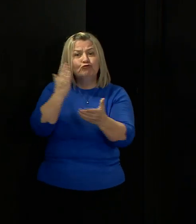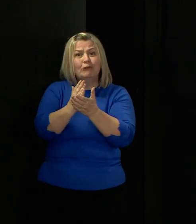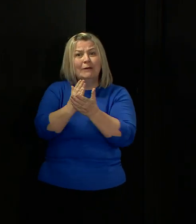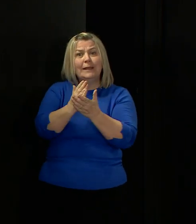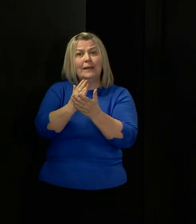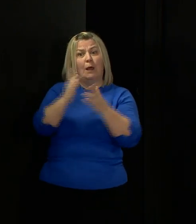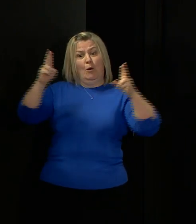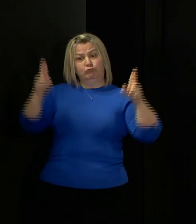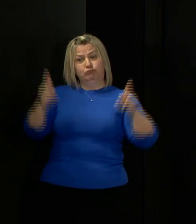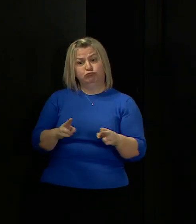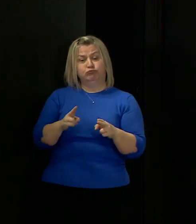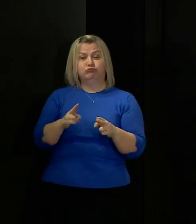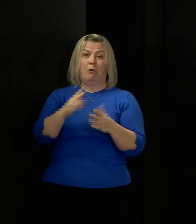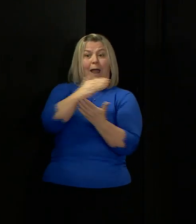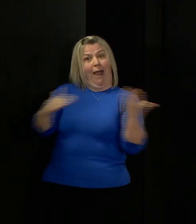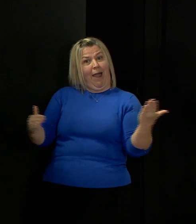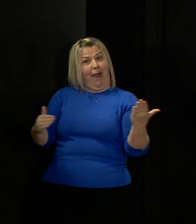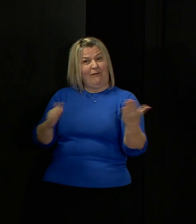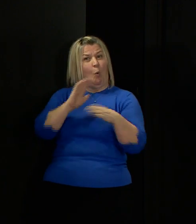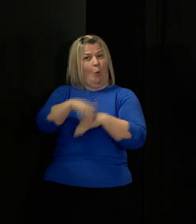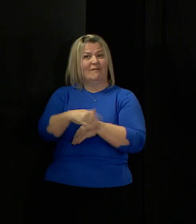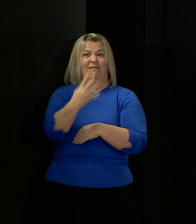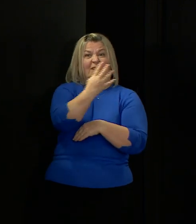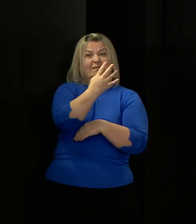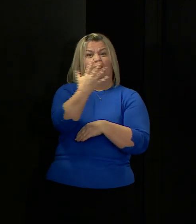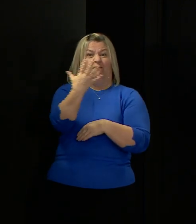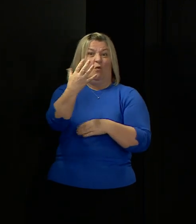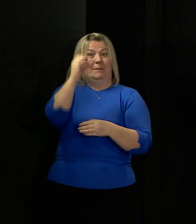three years but it's not this element importantly what is that I want to